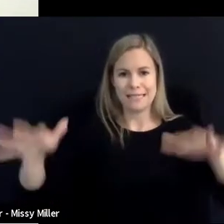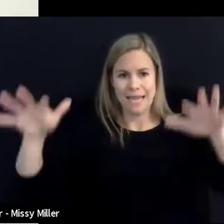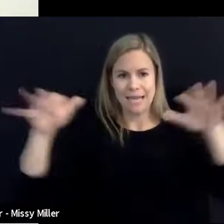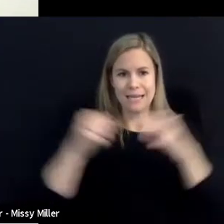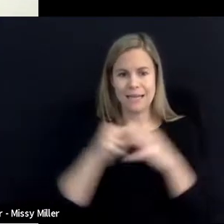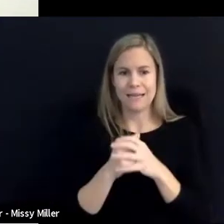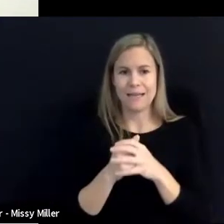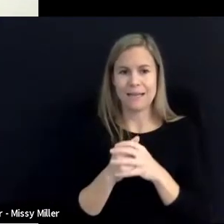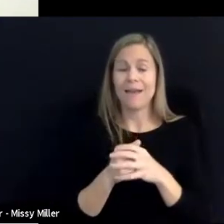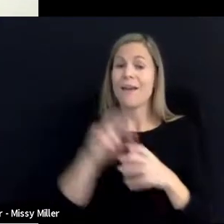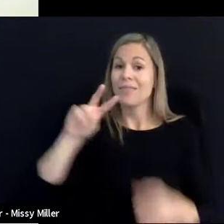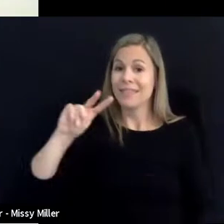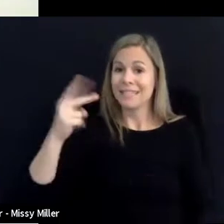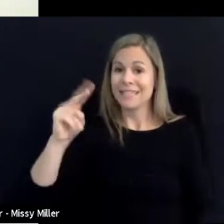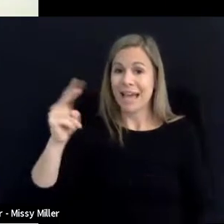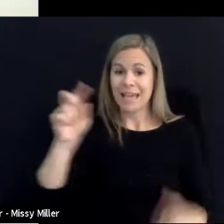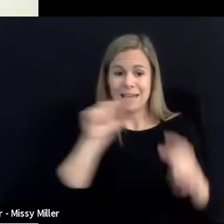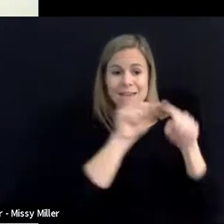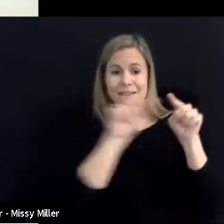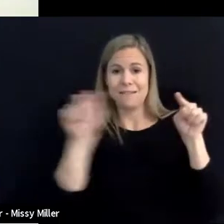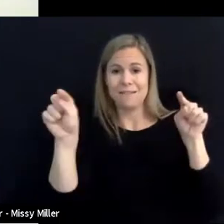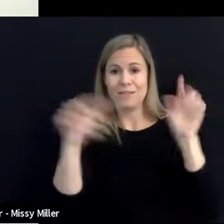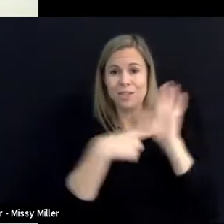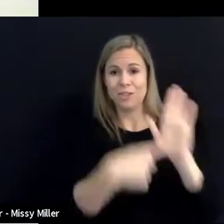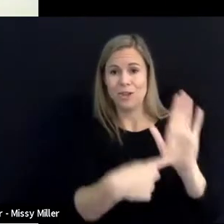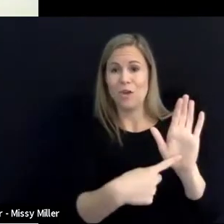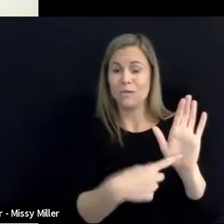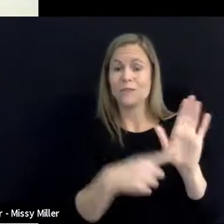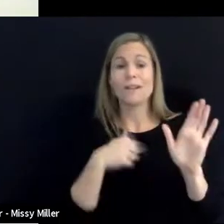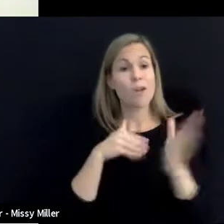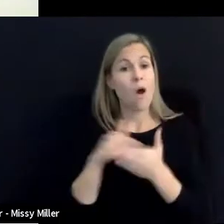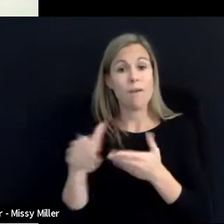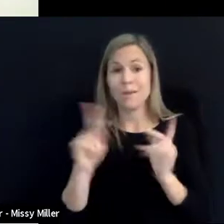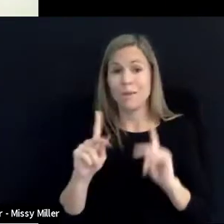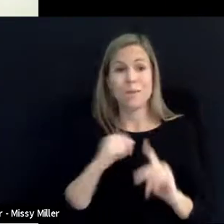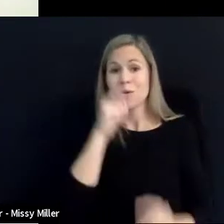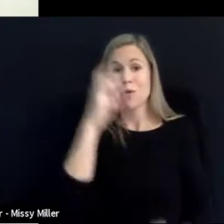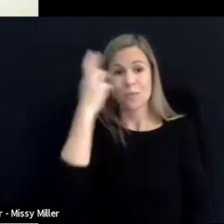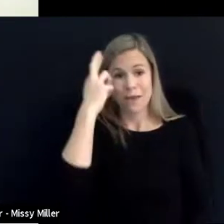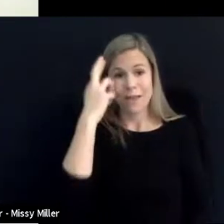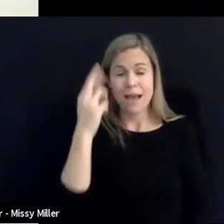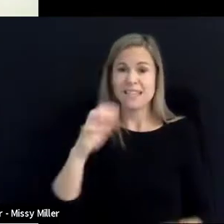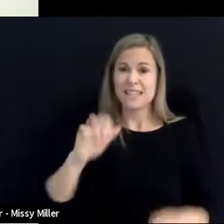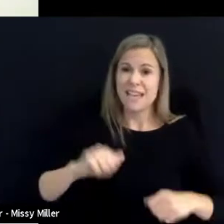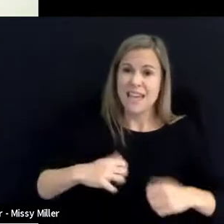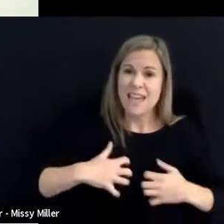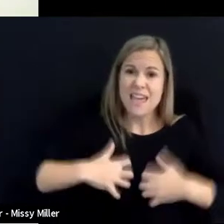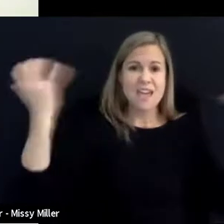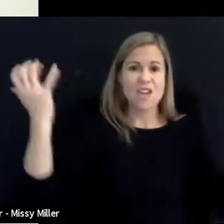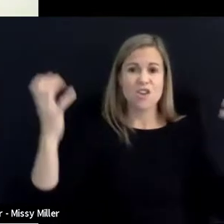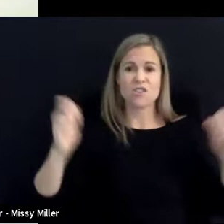because I don't think this people often think about this, that anger, aggression, restlessness,